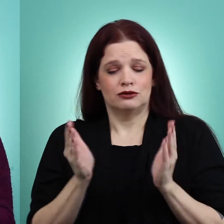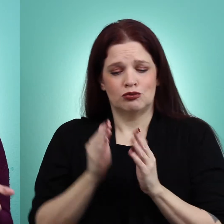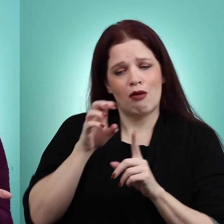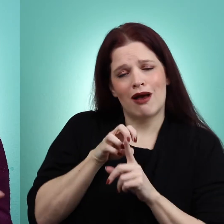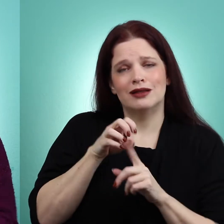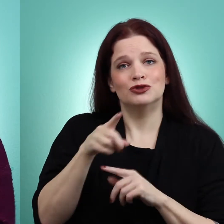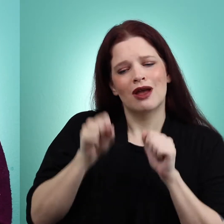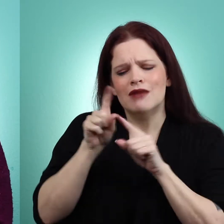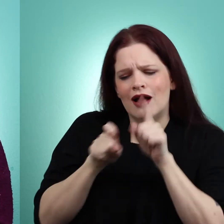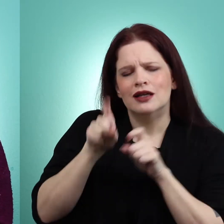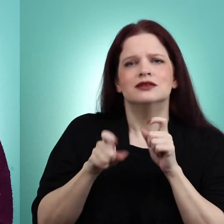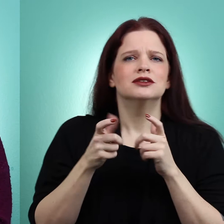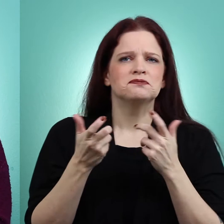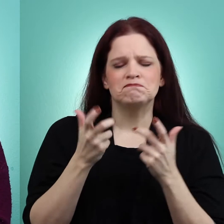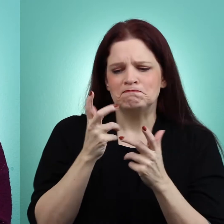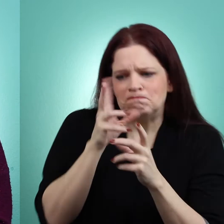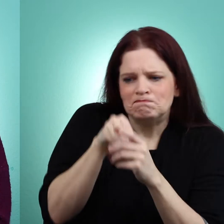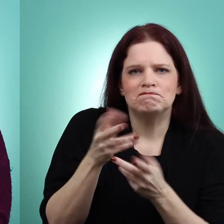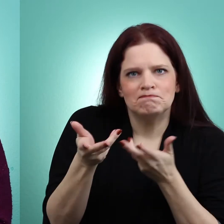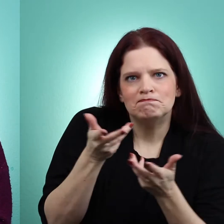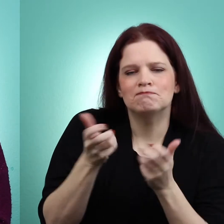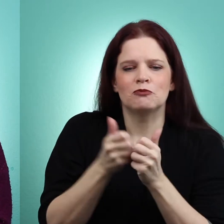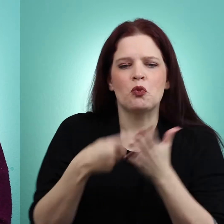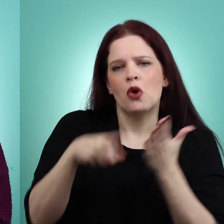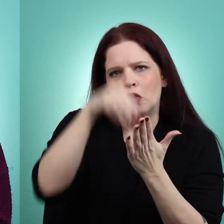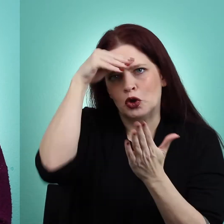there, you can ask us questions and engage with us about what you learned about today's topic.